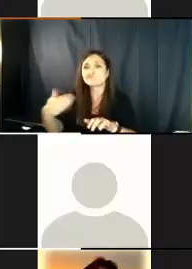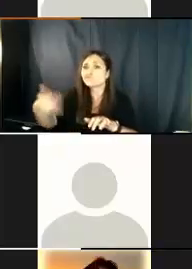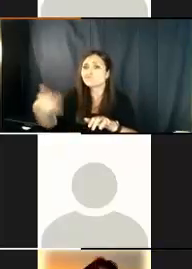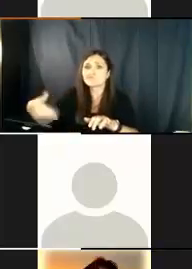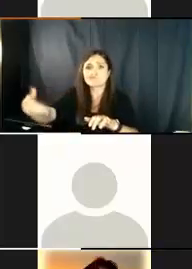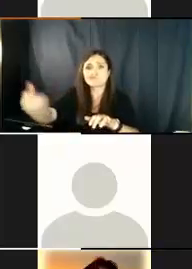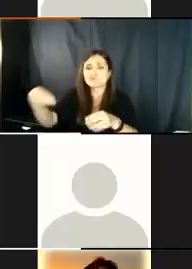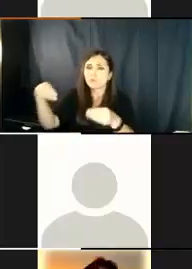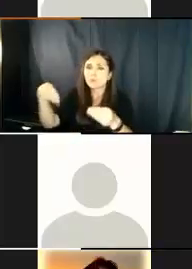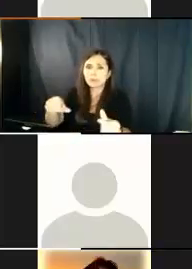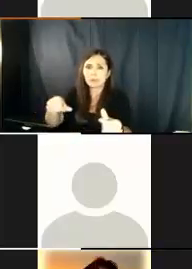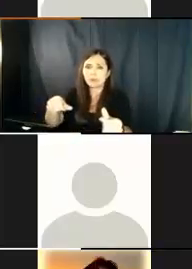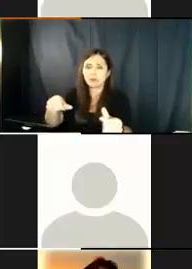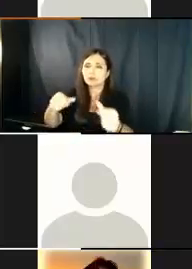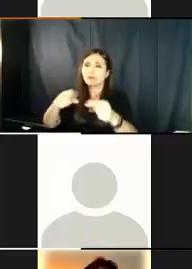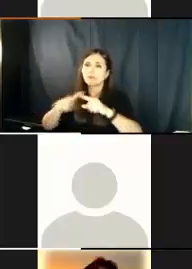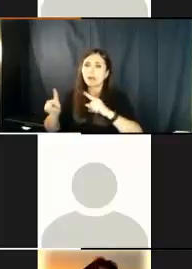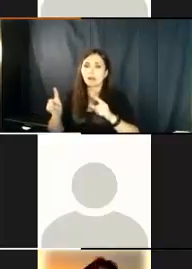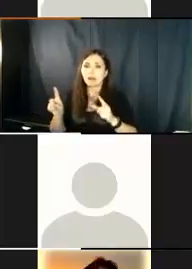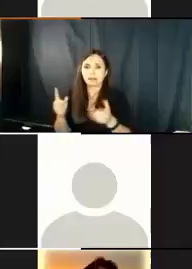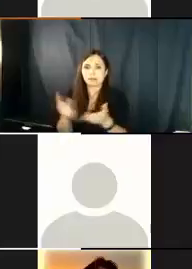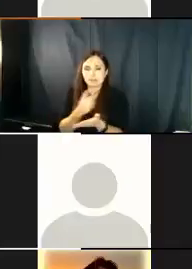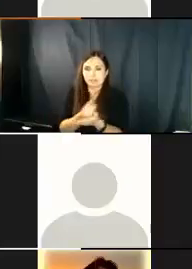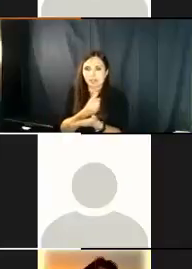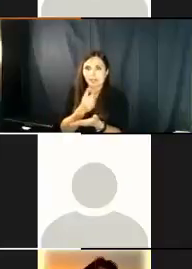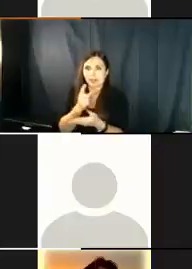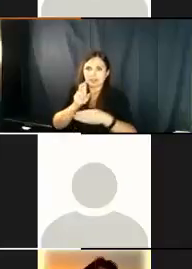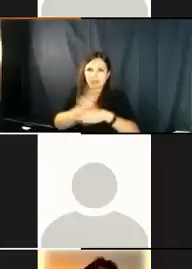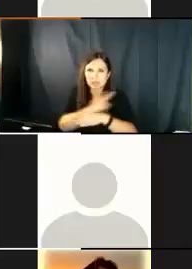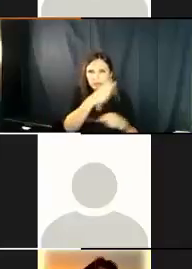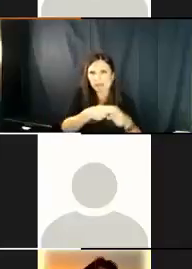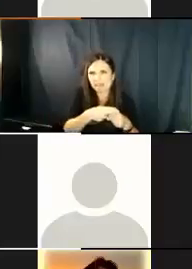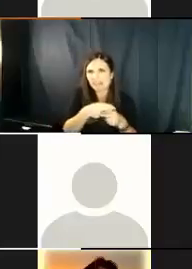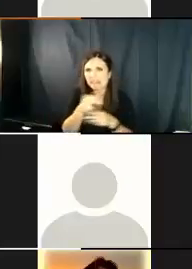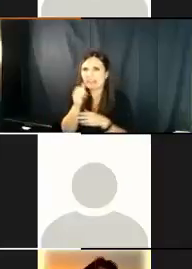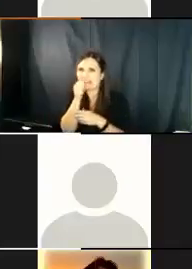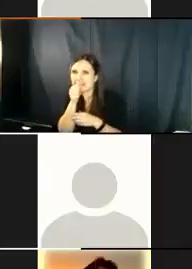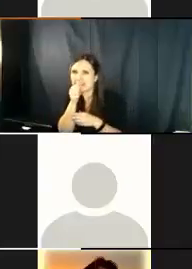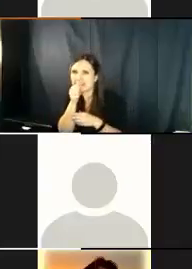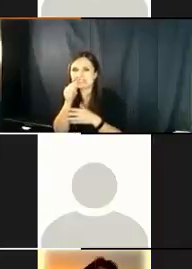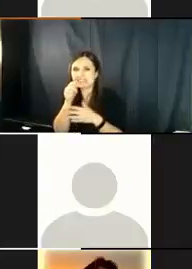smoothly but sometimes that username and login becomes a barrier to entry into the course.